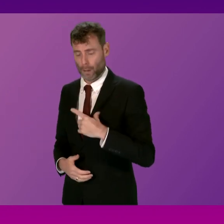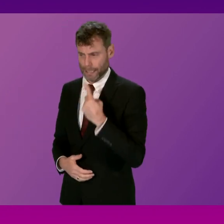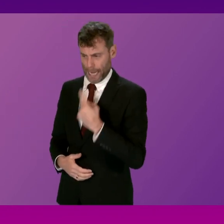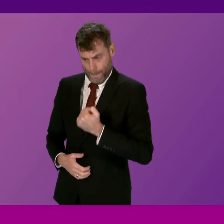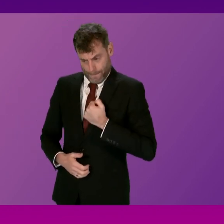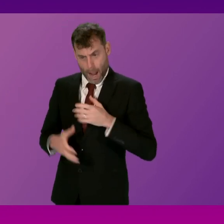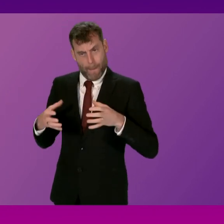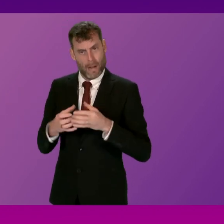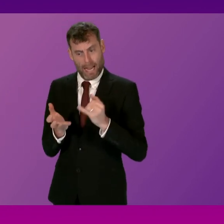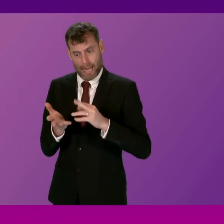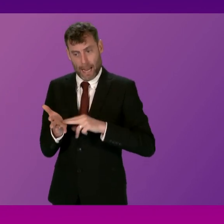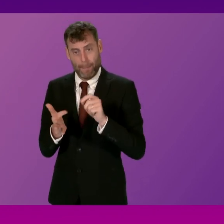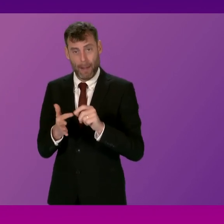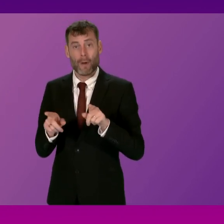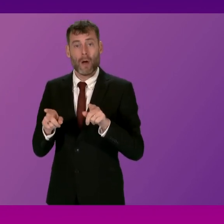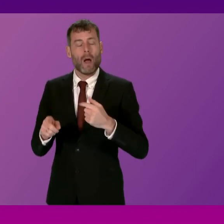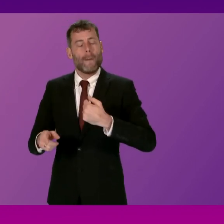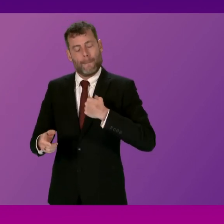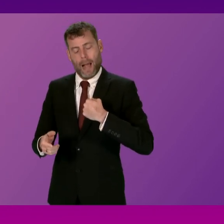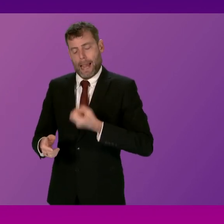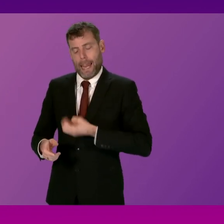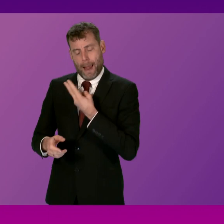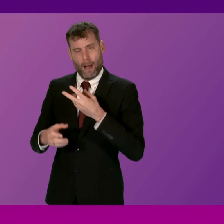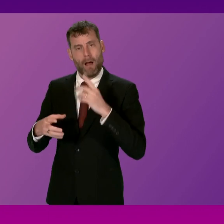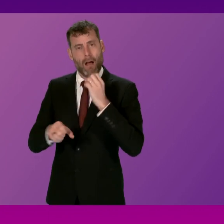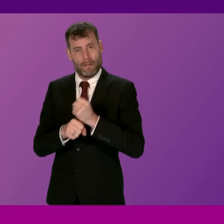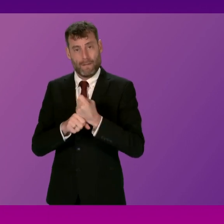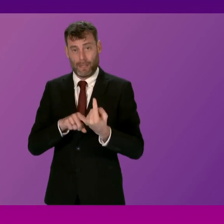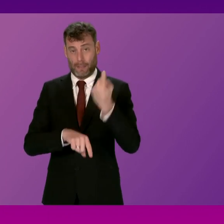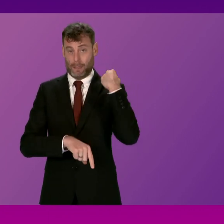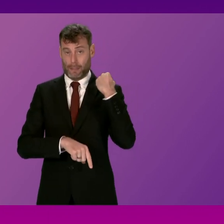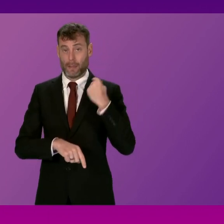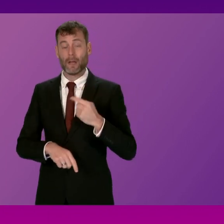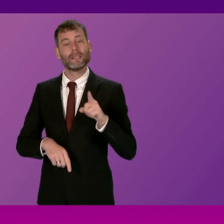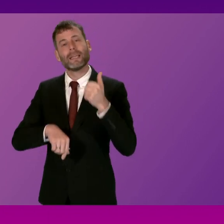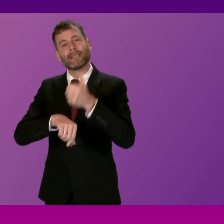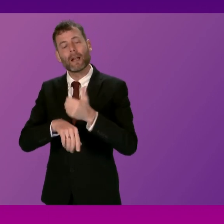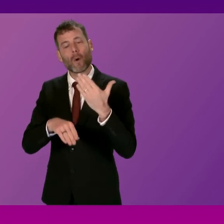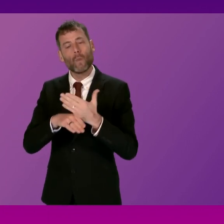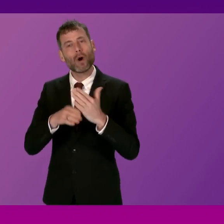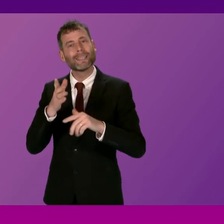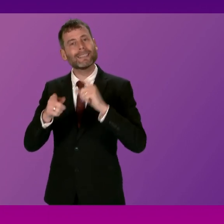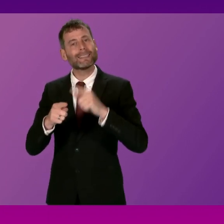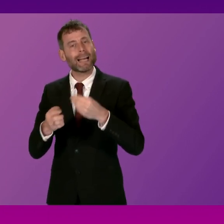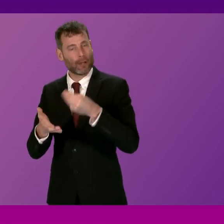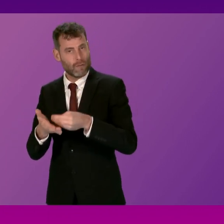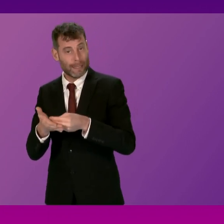the work of the Labour Government of the early 2000s. It introduced working tax credits to support disabled people to get back to work; it passed